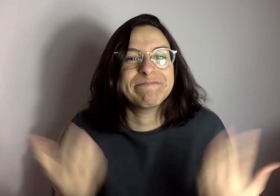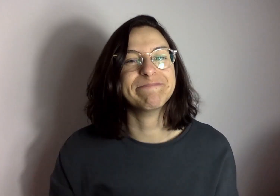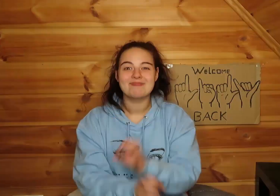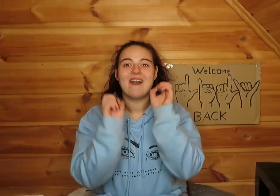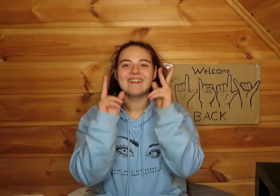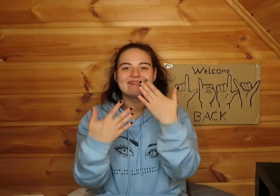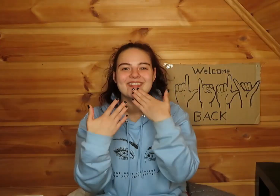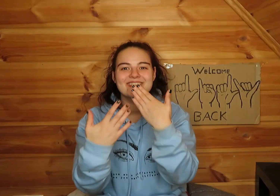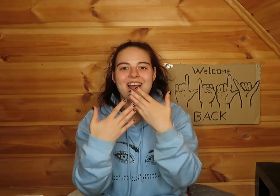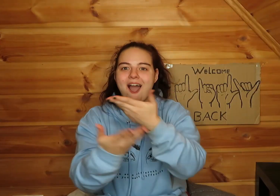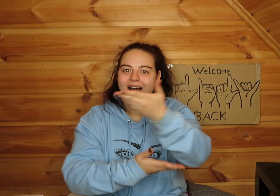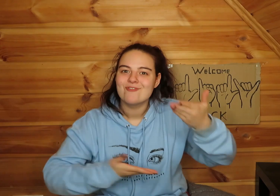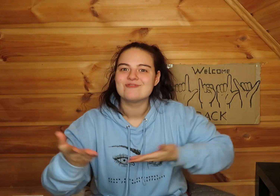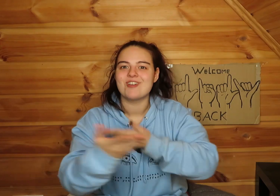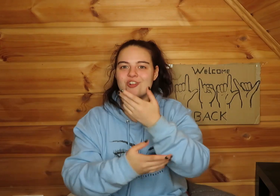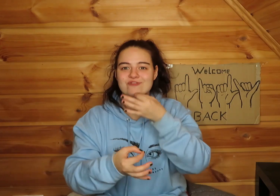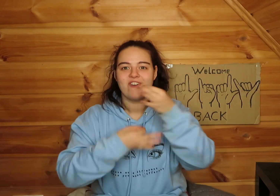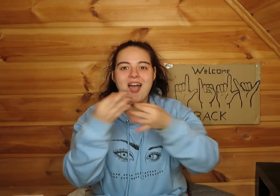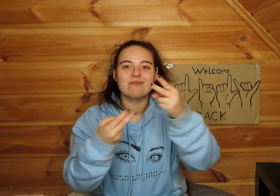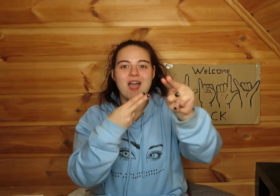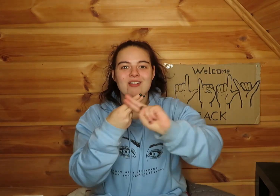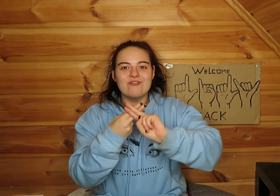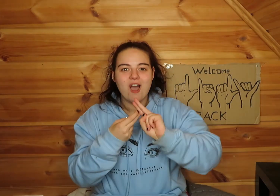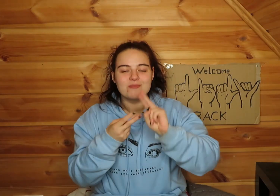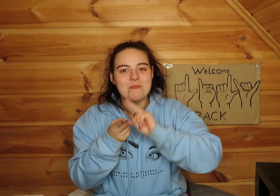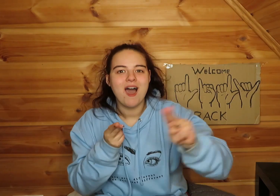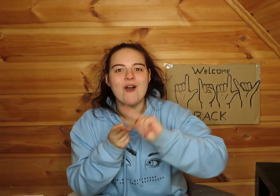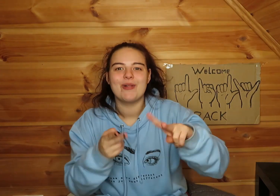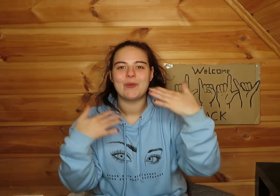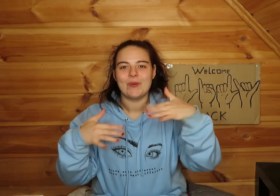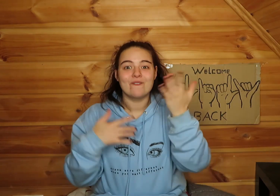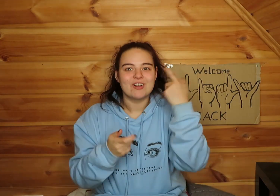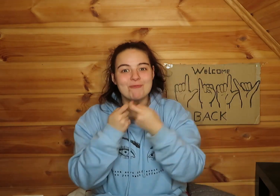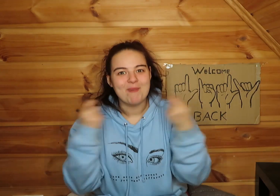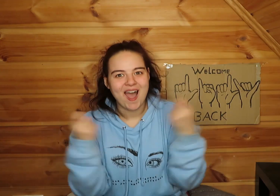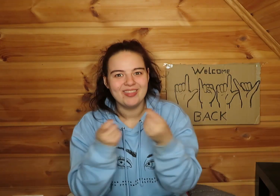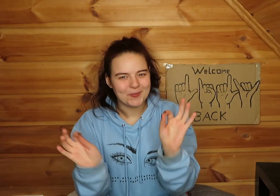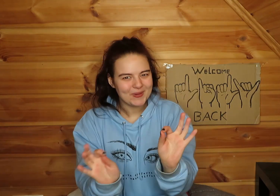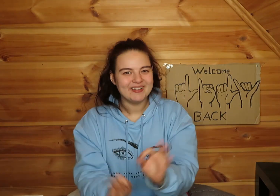Okay. Thank you for chatting with me and answering all these questions. It was very exciting, was it?